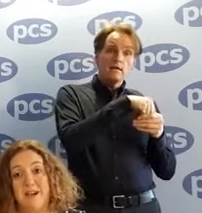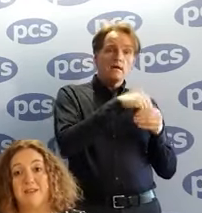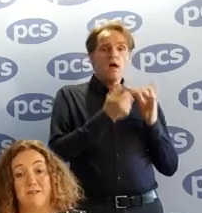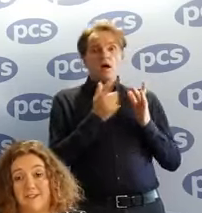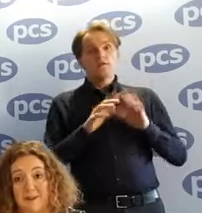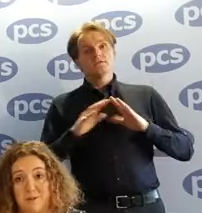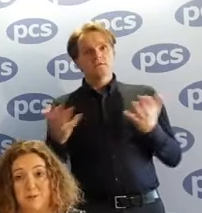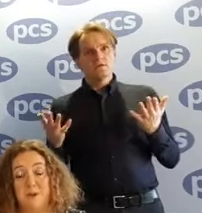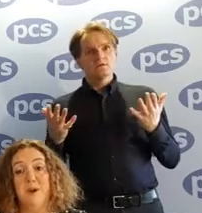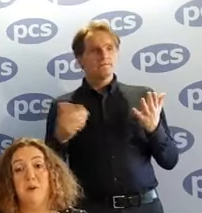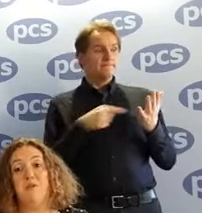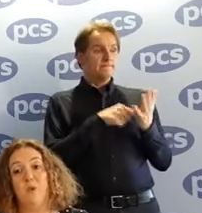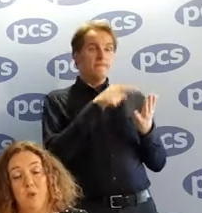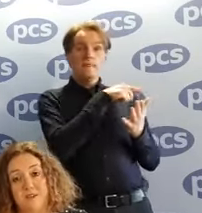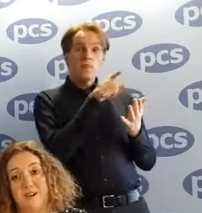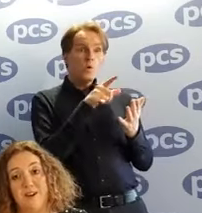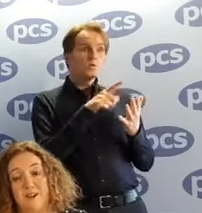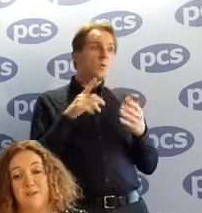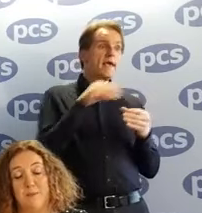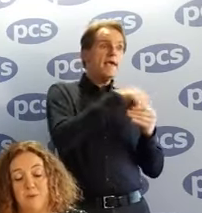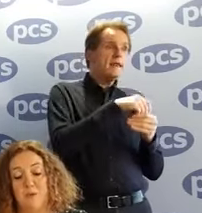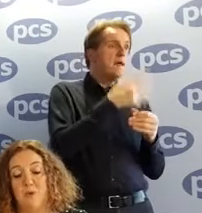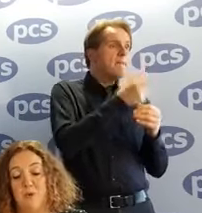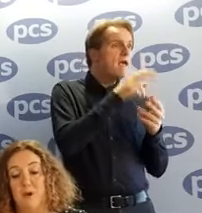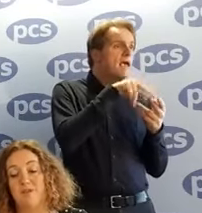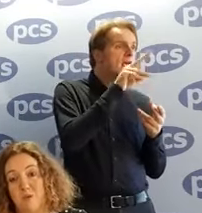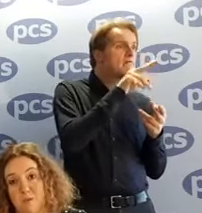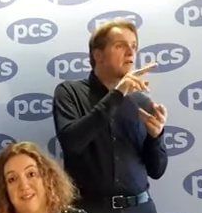being paid are acceptable. We've always argued for more and for a